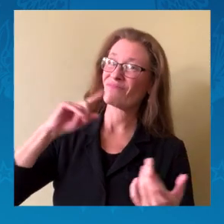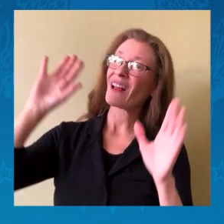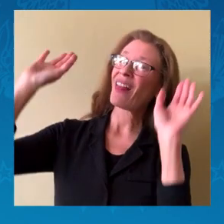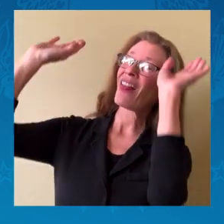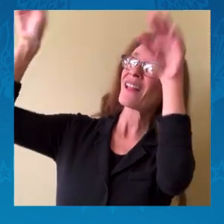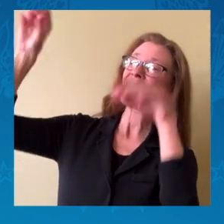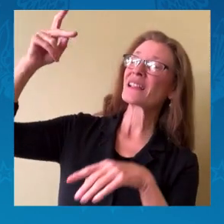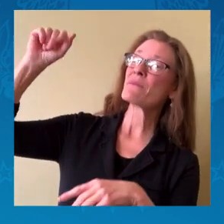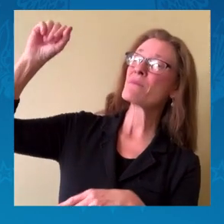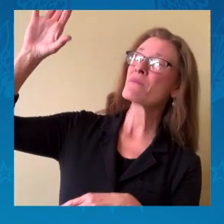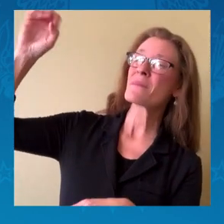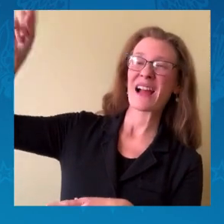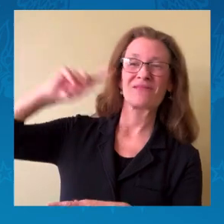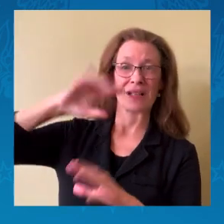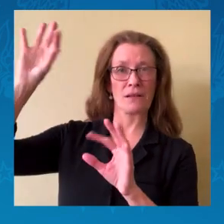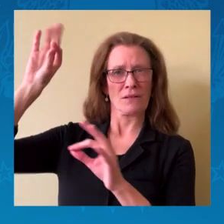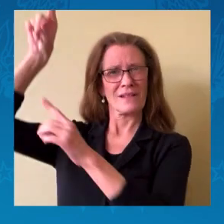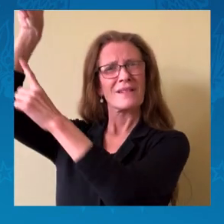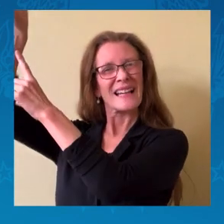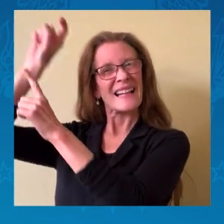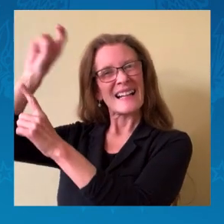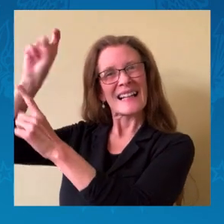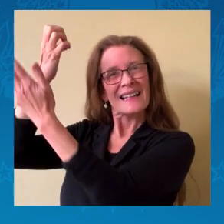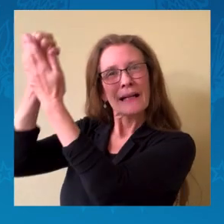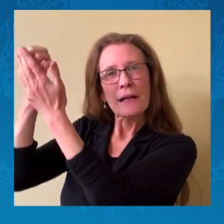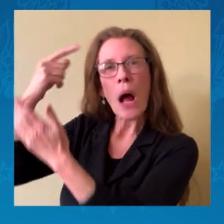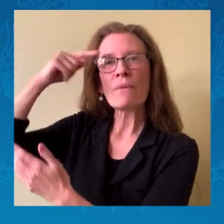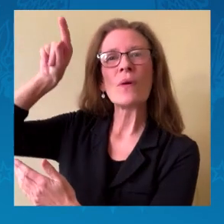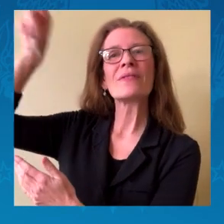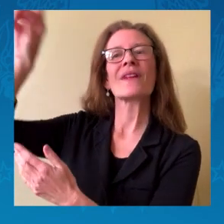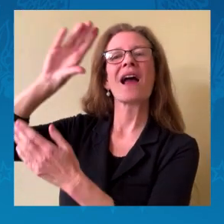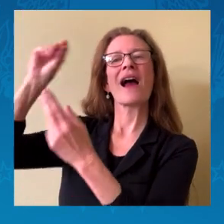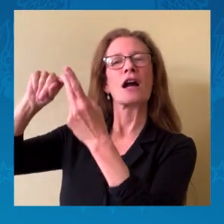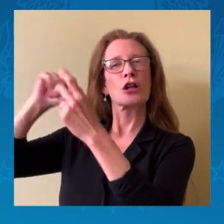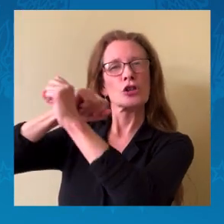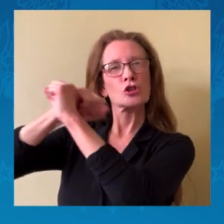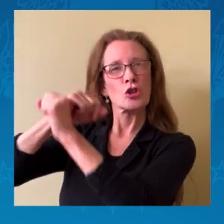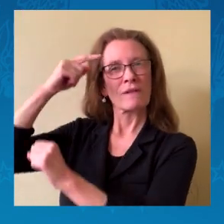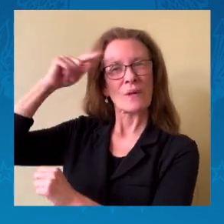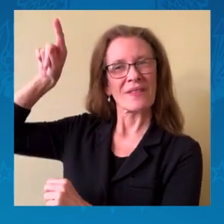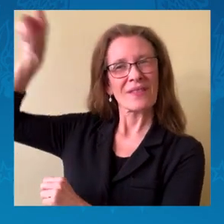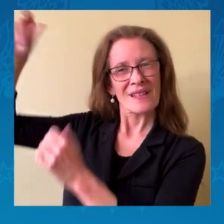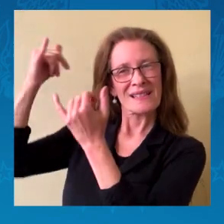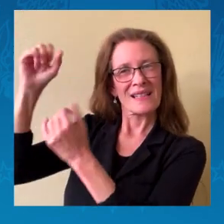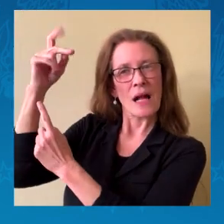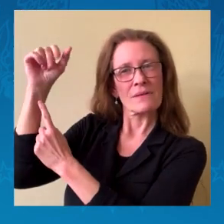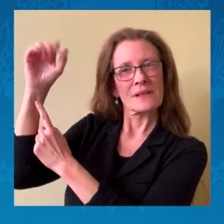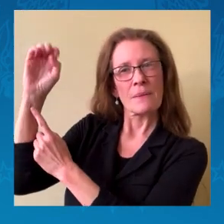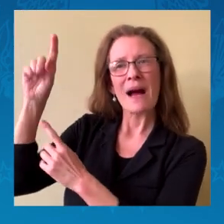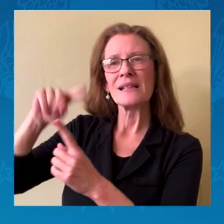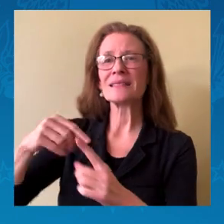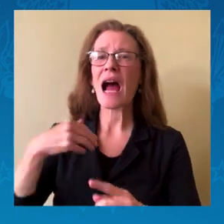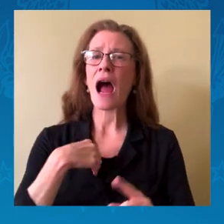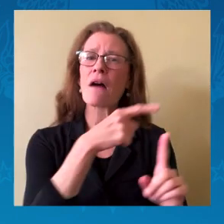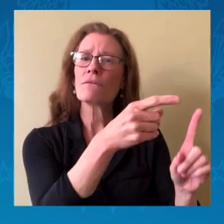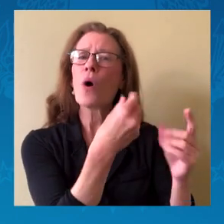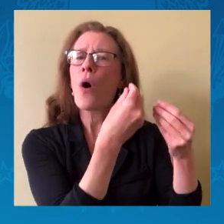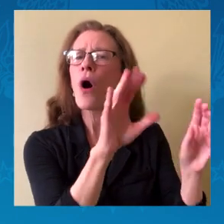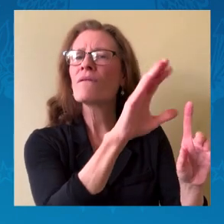within the Department of Commerce. We have the Office of Space Commerce and the work there is central